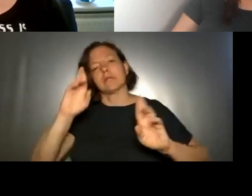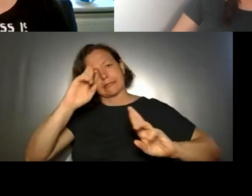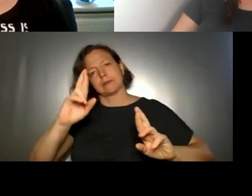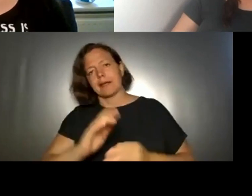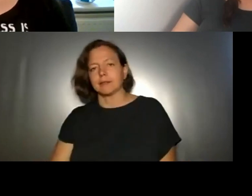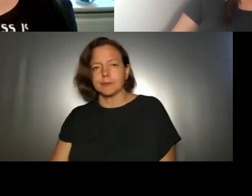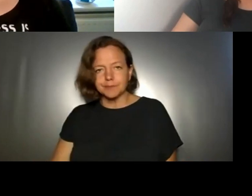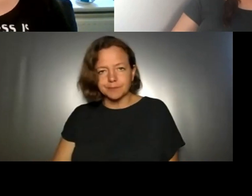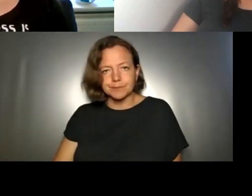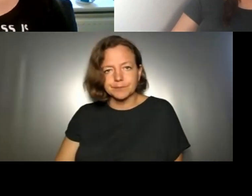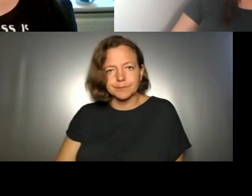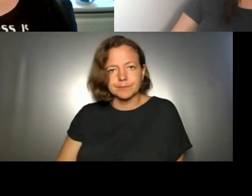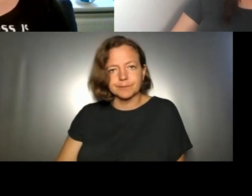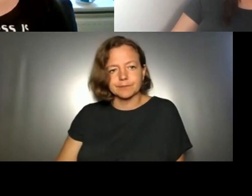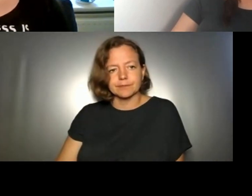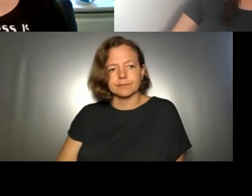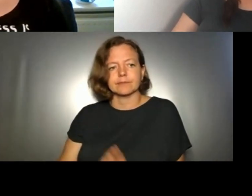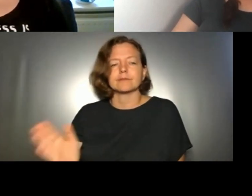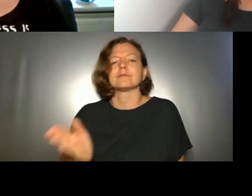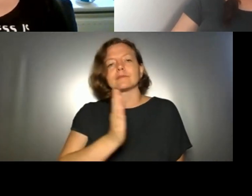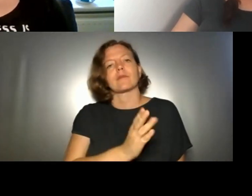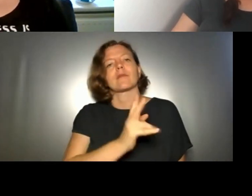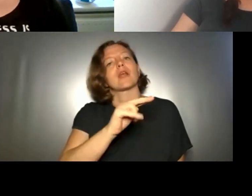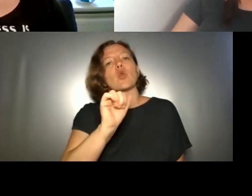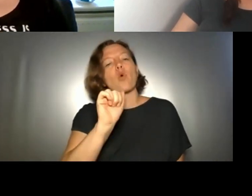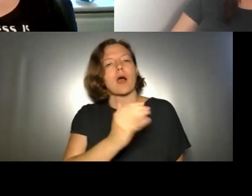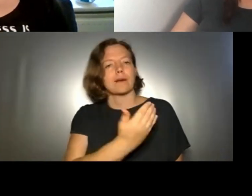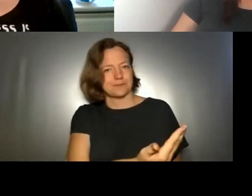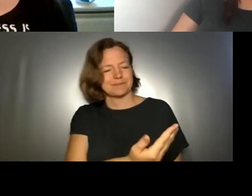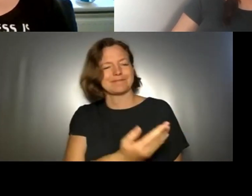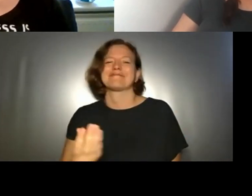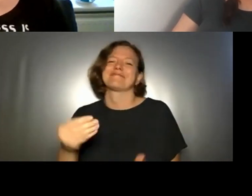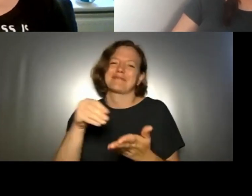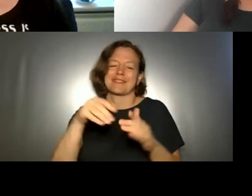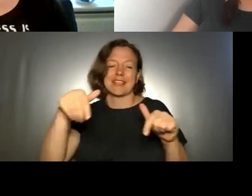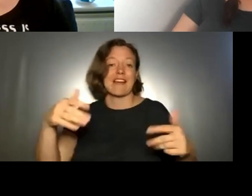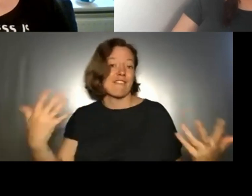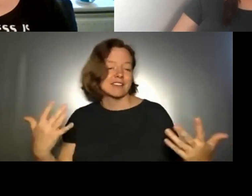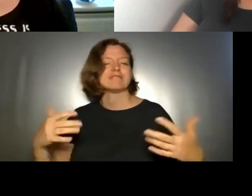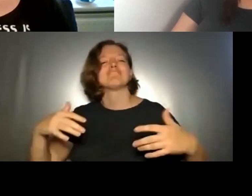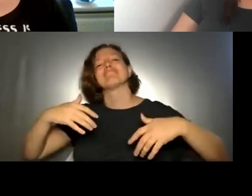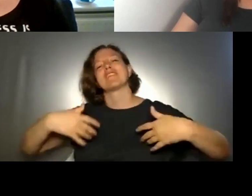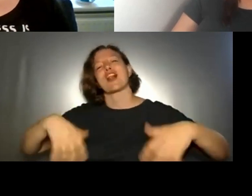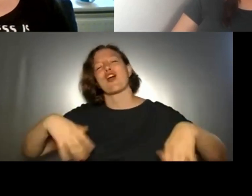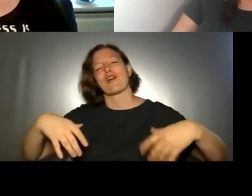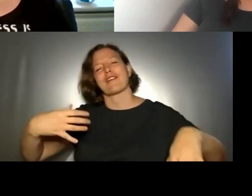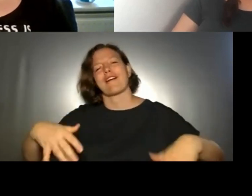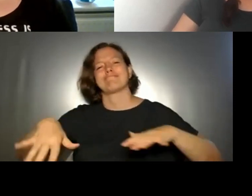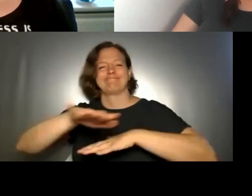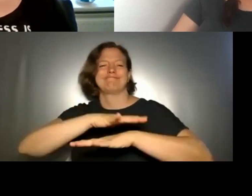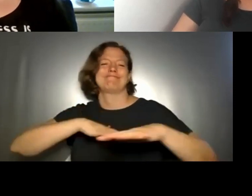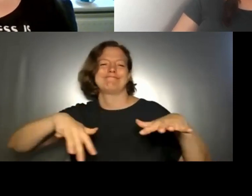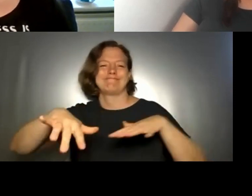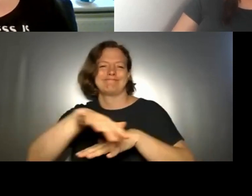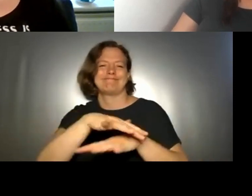Noa Winter: This conference is also a relaxed space. That means there are no expectations, no dress code,